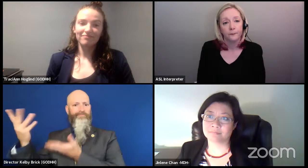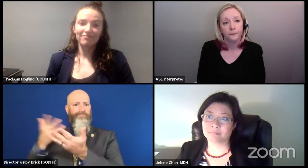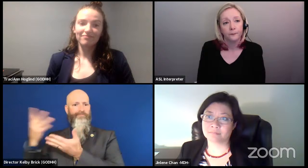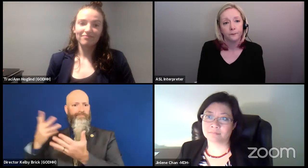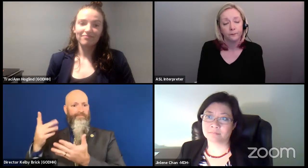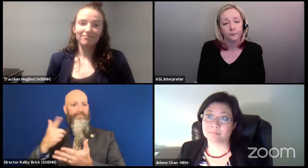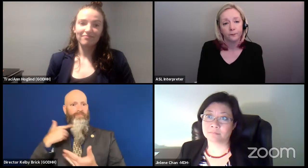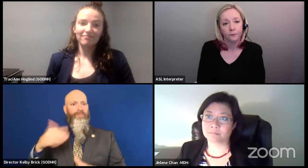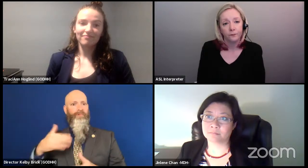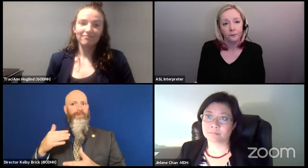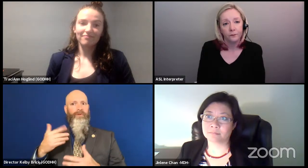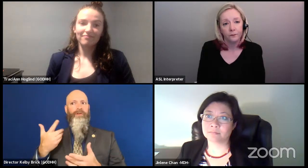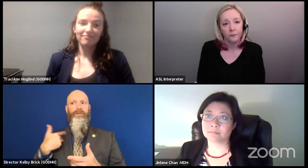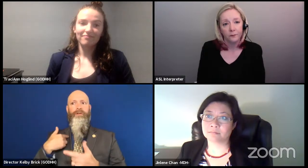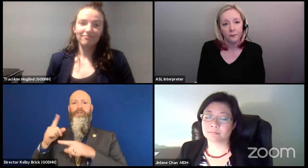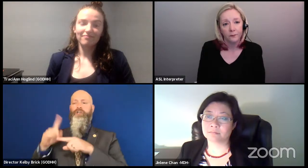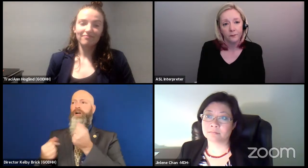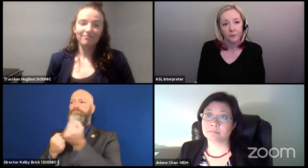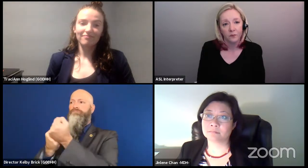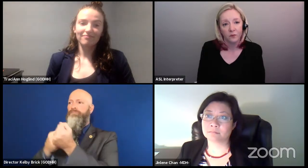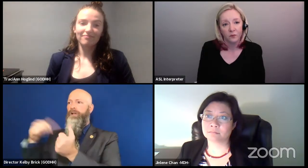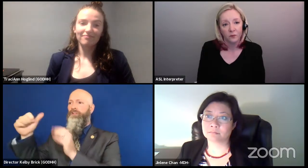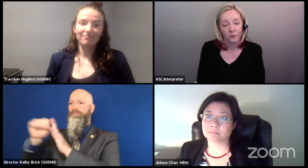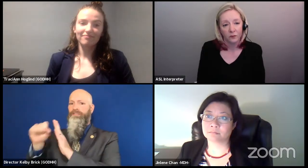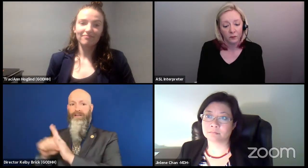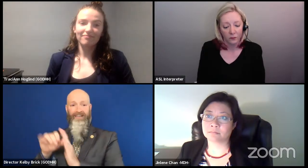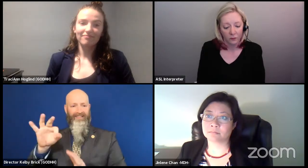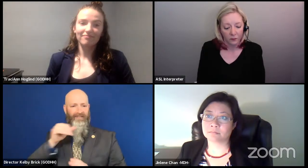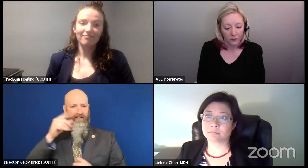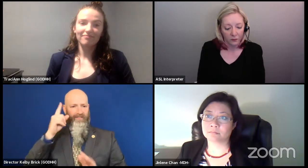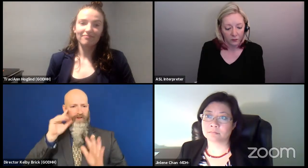Department of Health to provide access at testing facilities and various places throughout